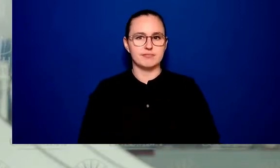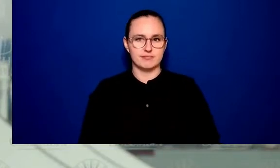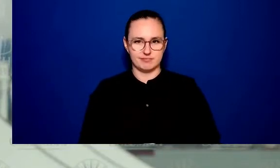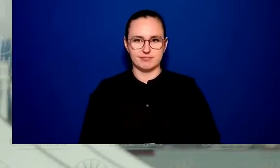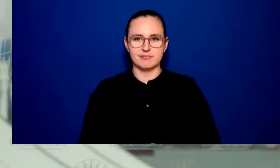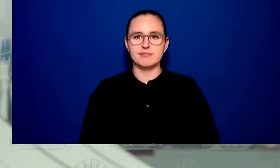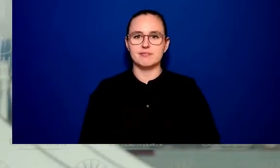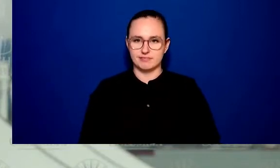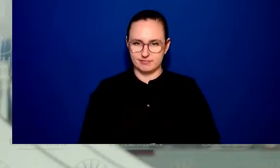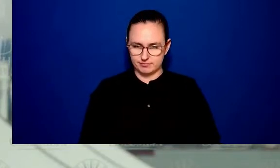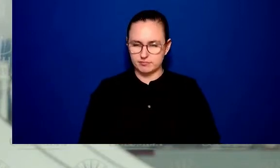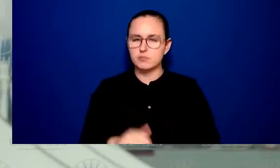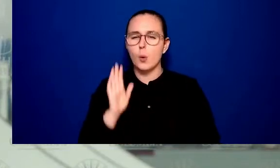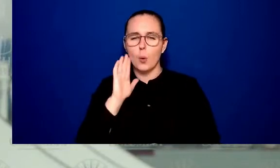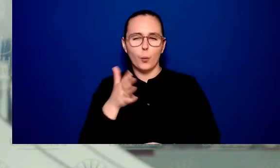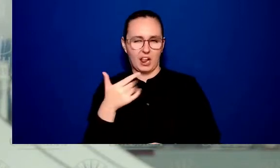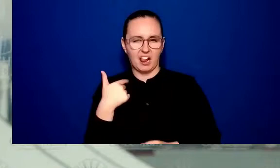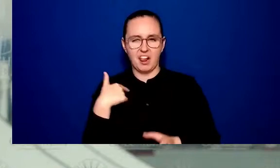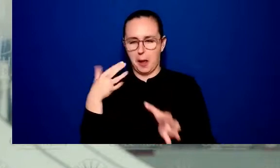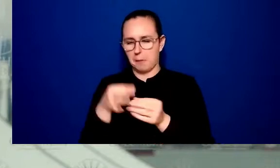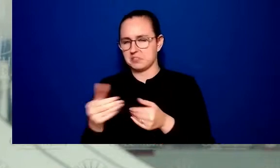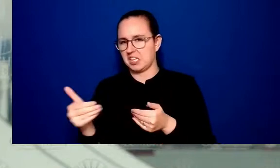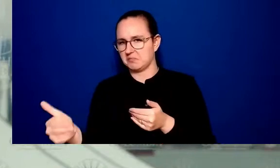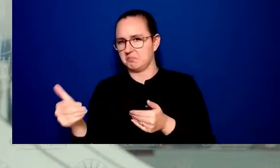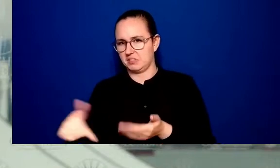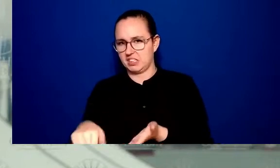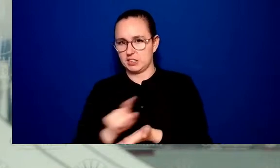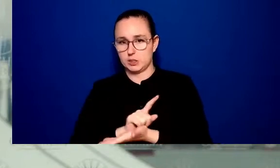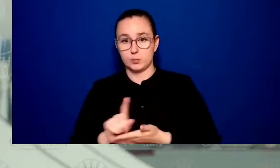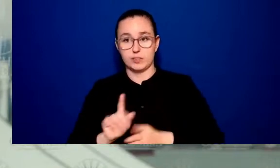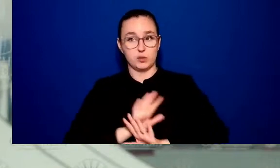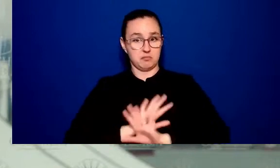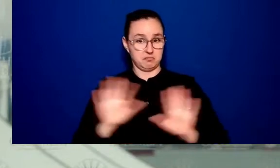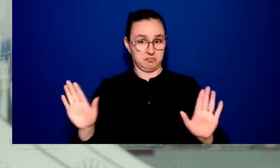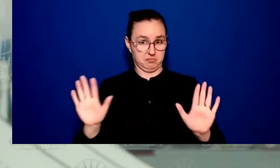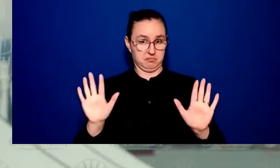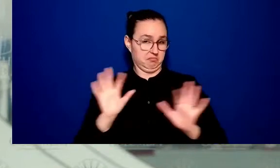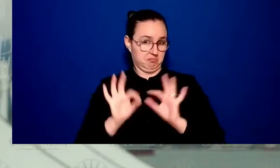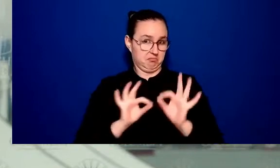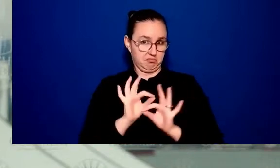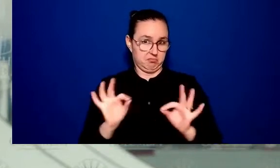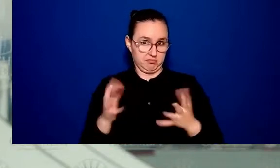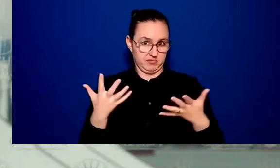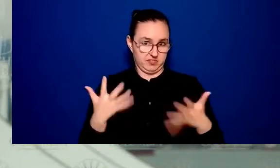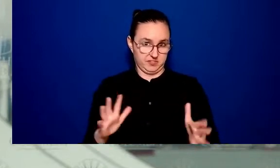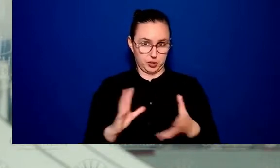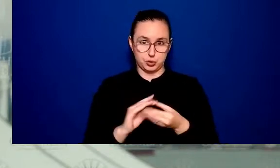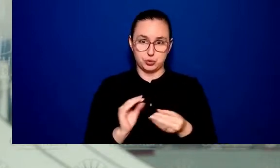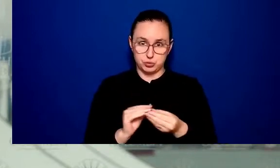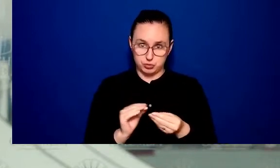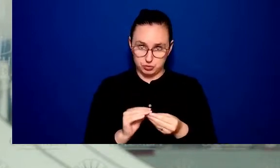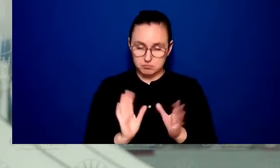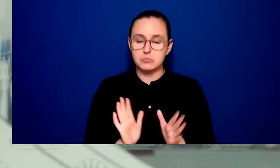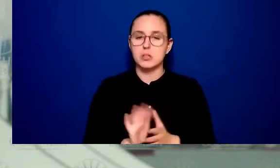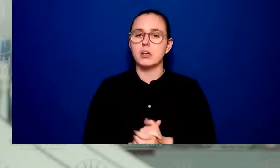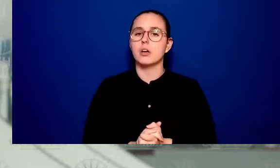week in conclusion. I just want to thank. After this weekend of